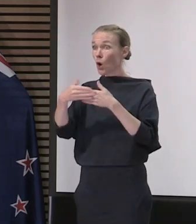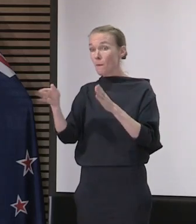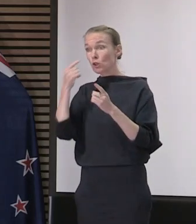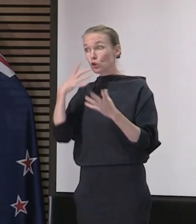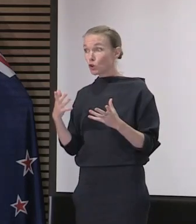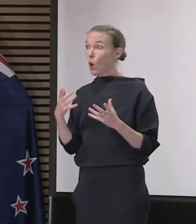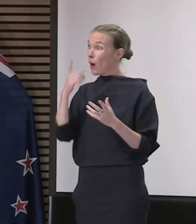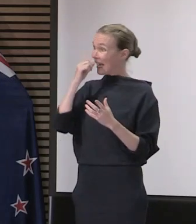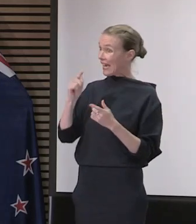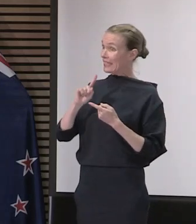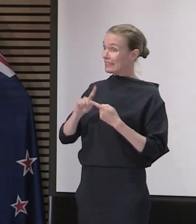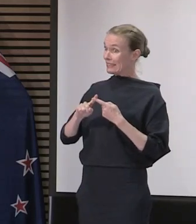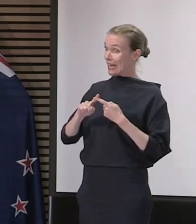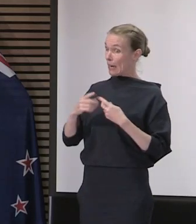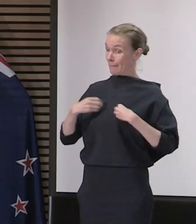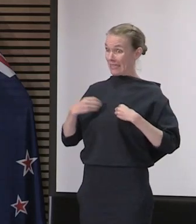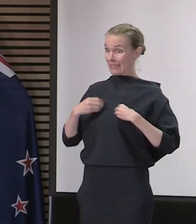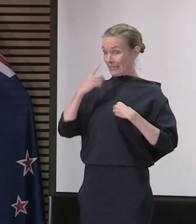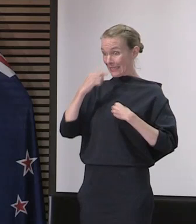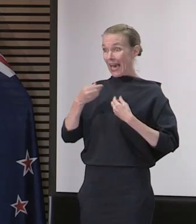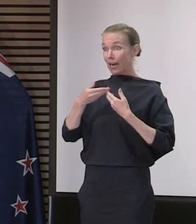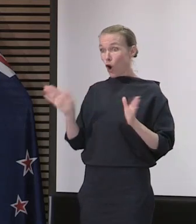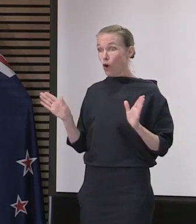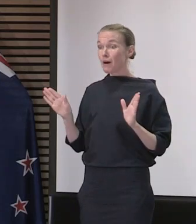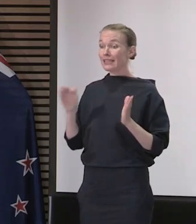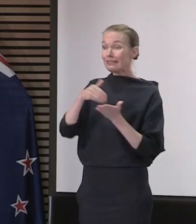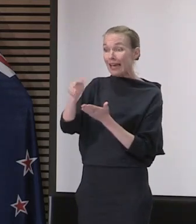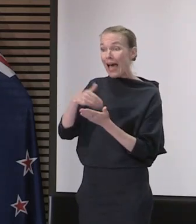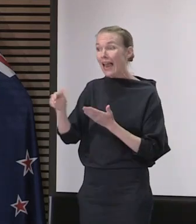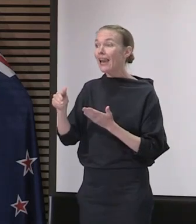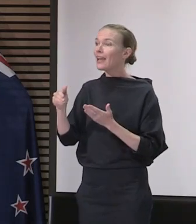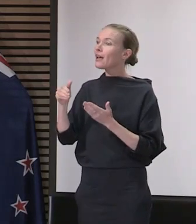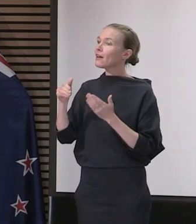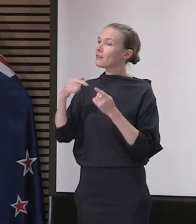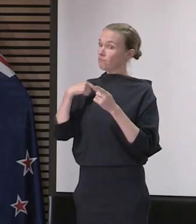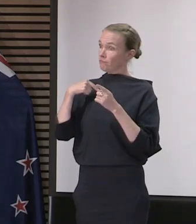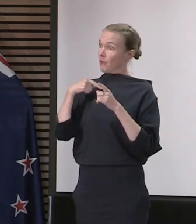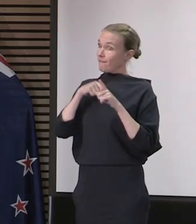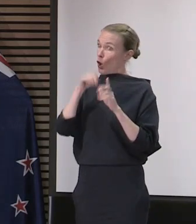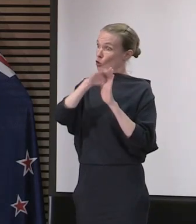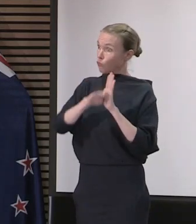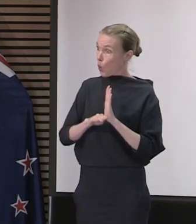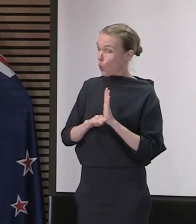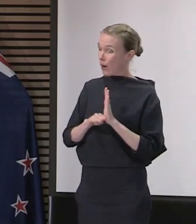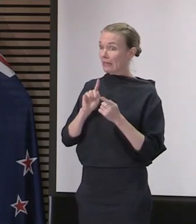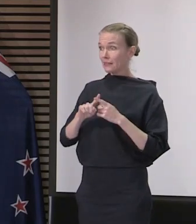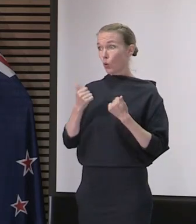was some learning along the way, they can undertake activities in a way that